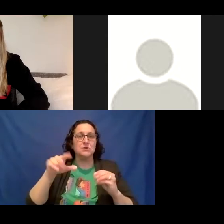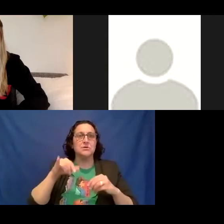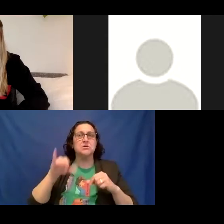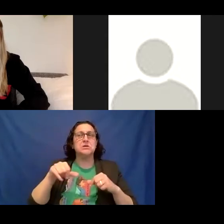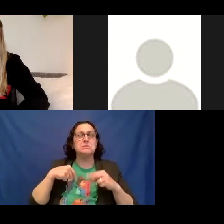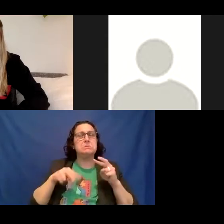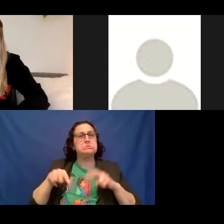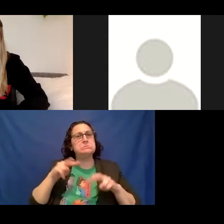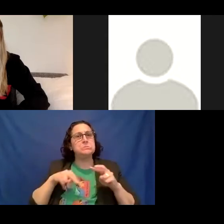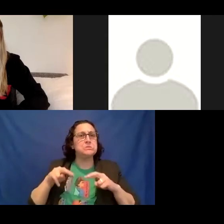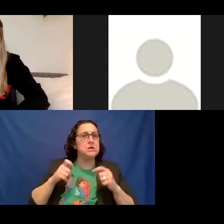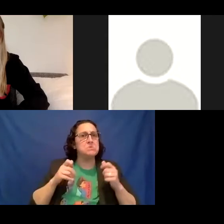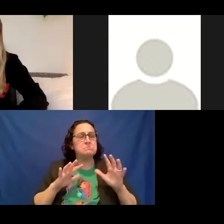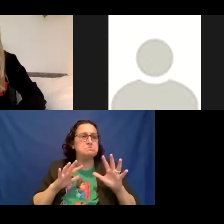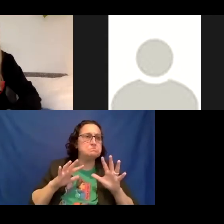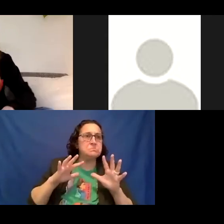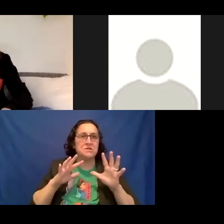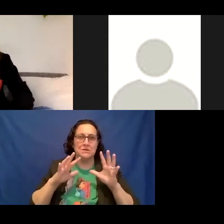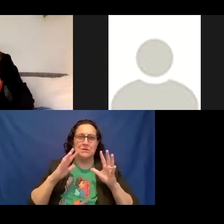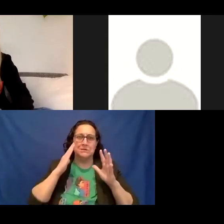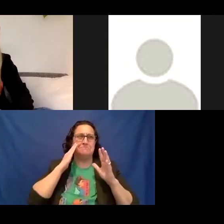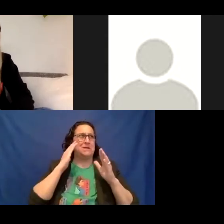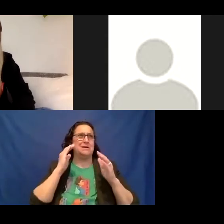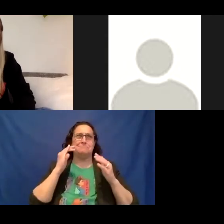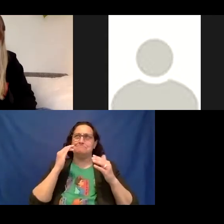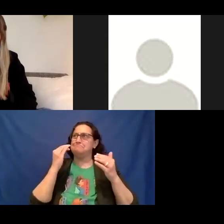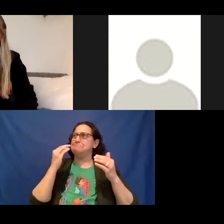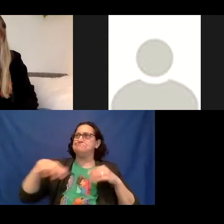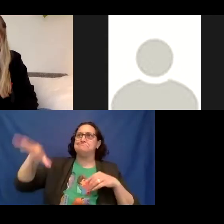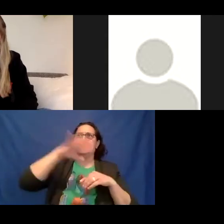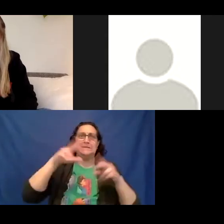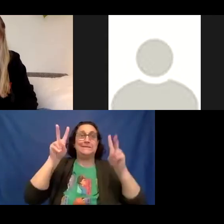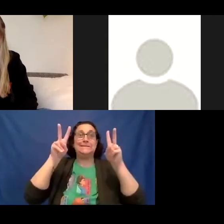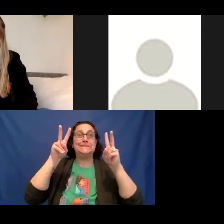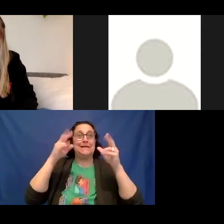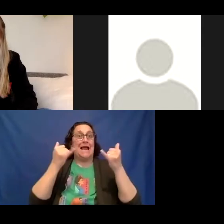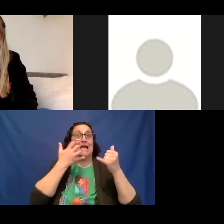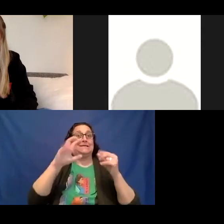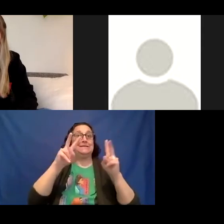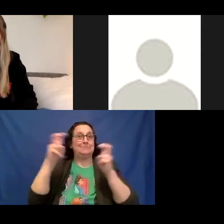we did have a few teachers who were teaching ASL who were not Deaf,